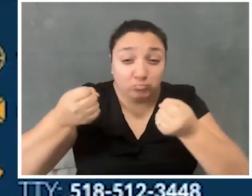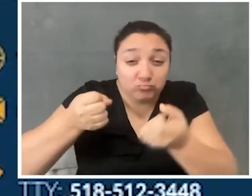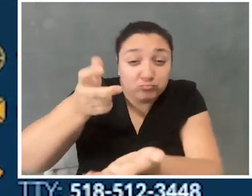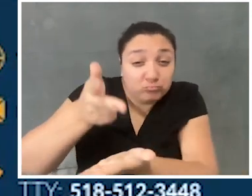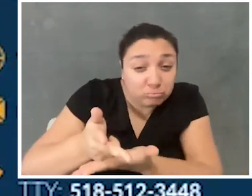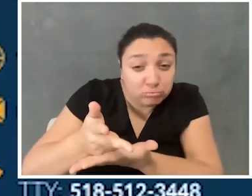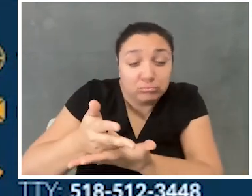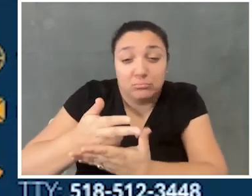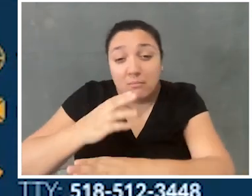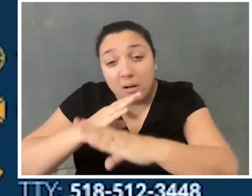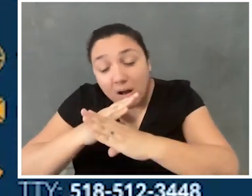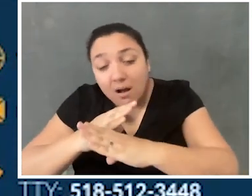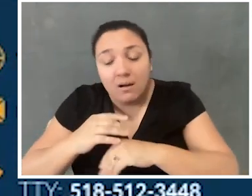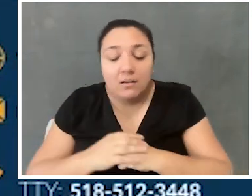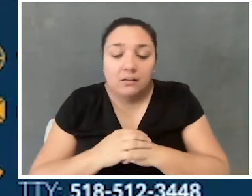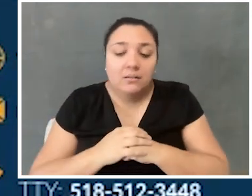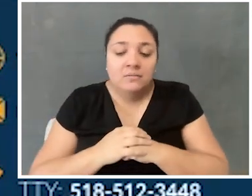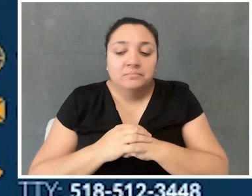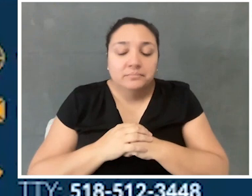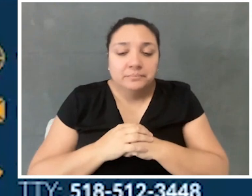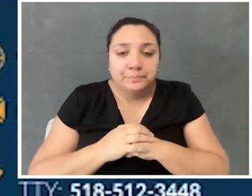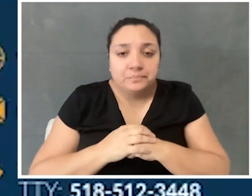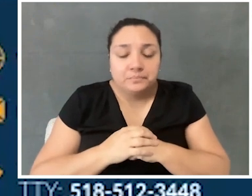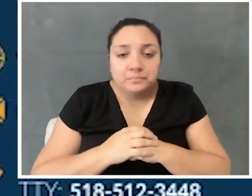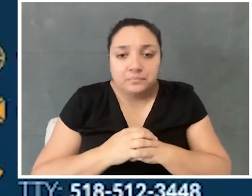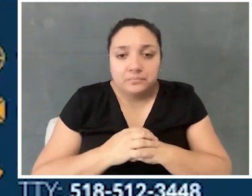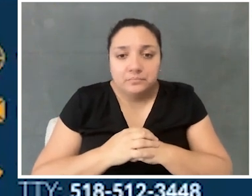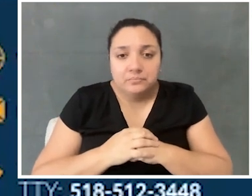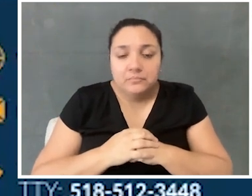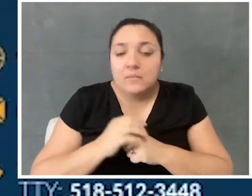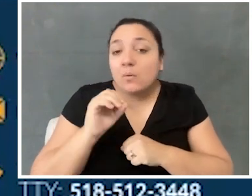or they are blocked by physical, structural problems.